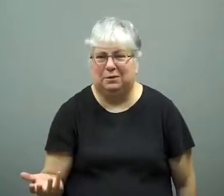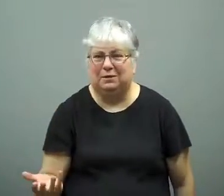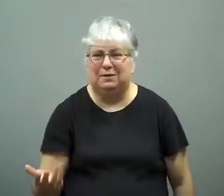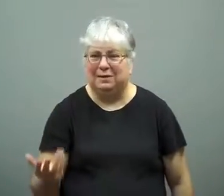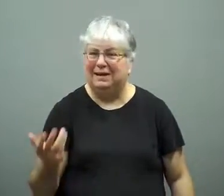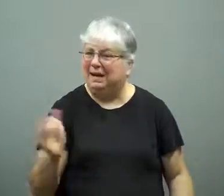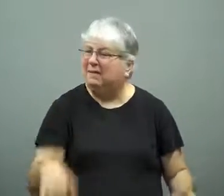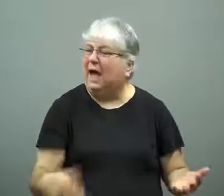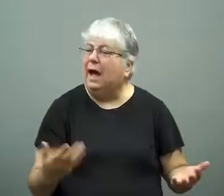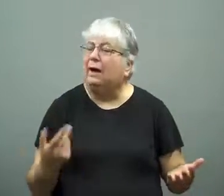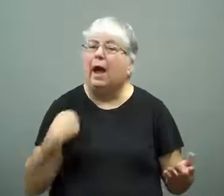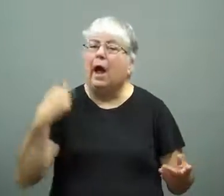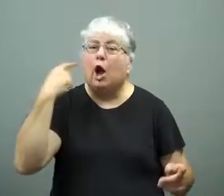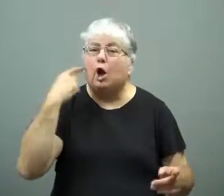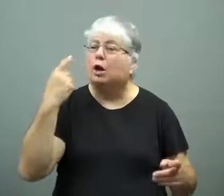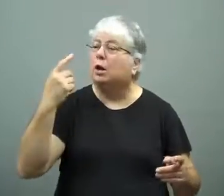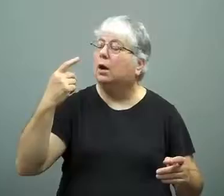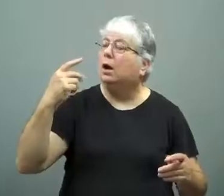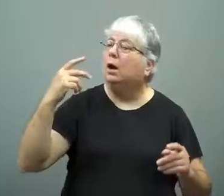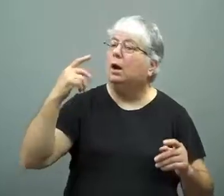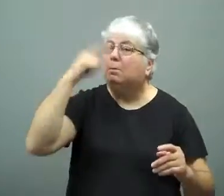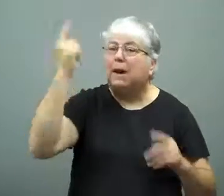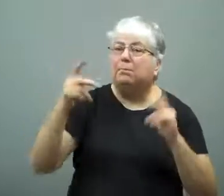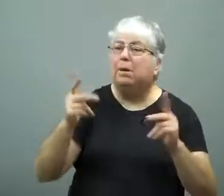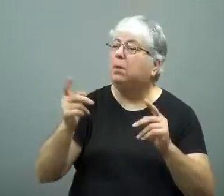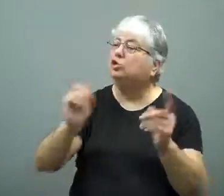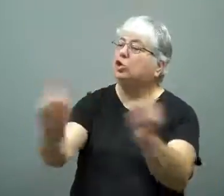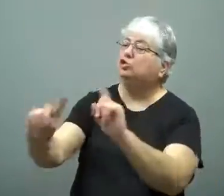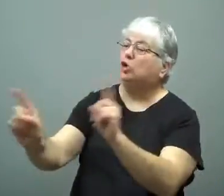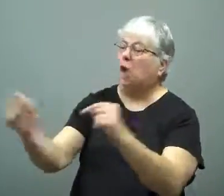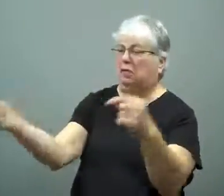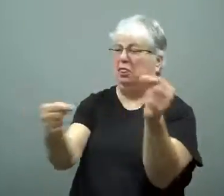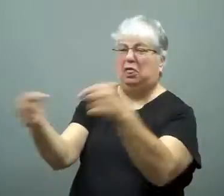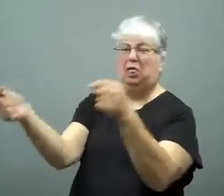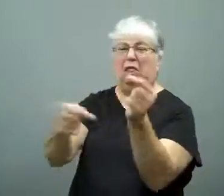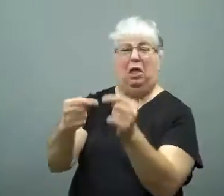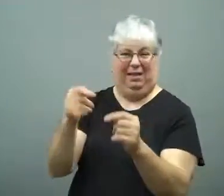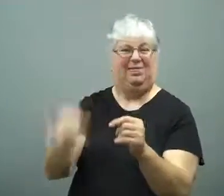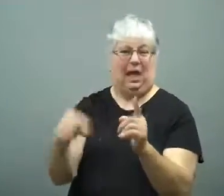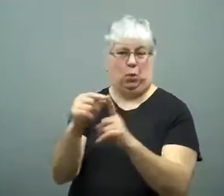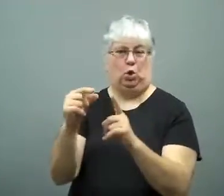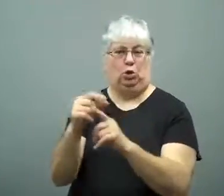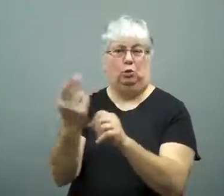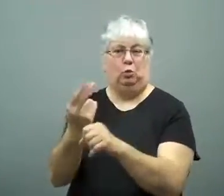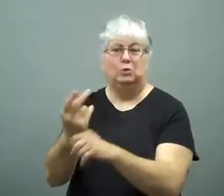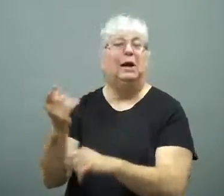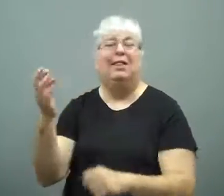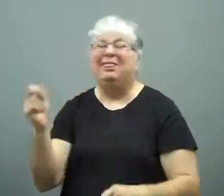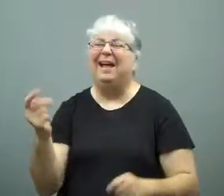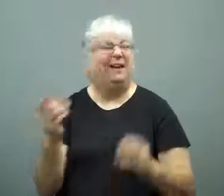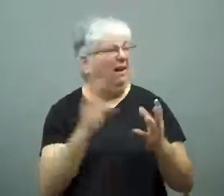She had heard black people talking to each other and calling each other that name.